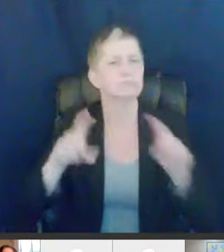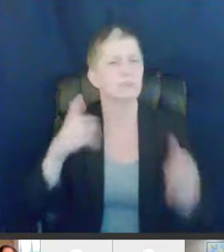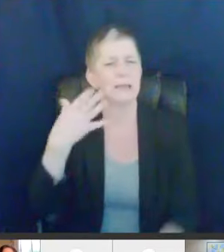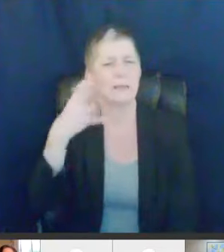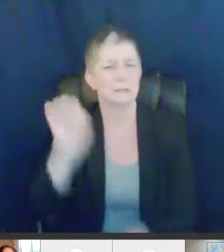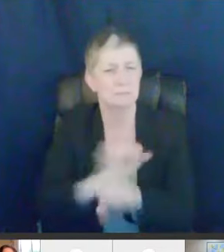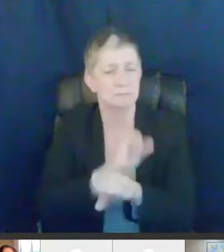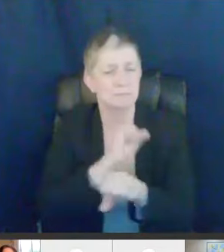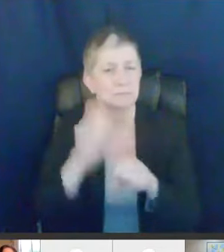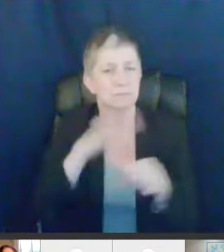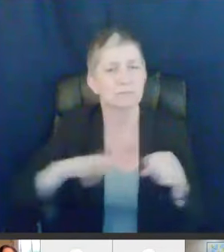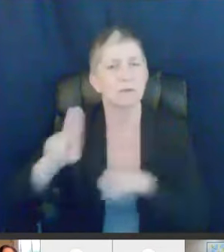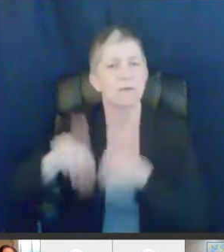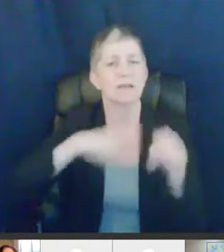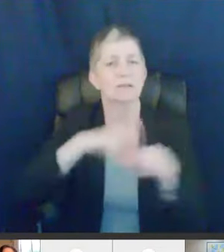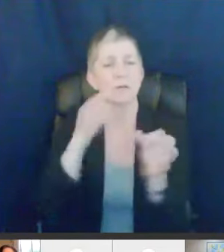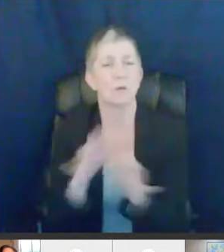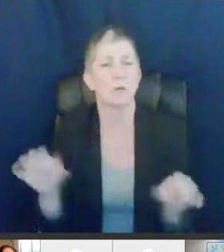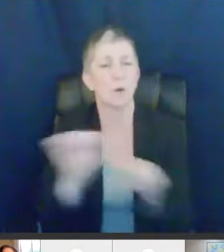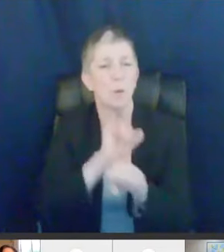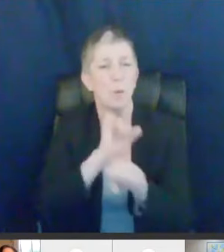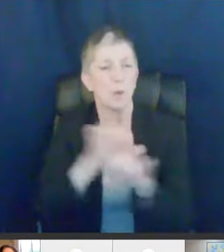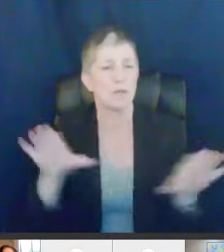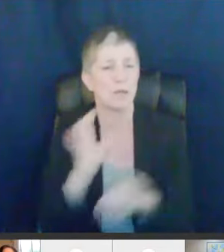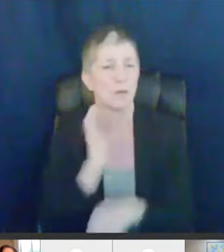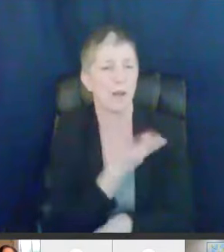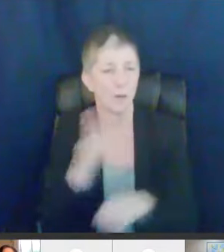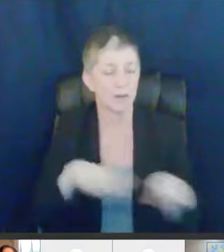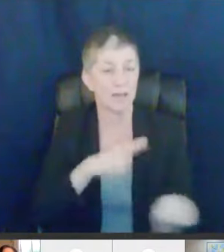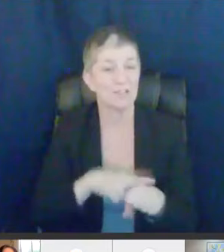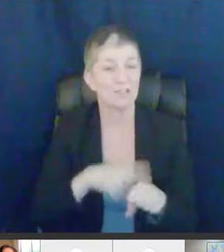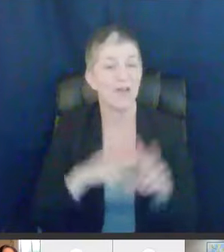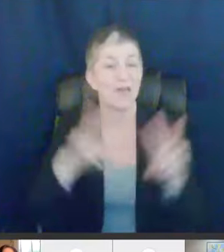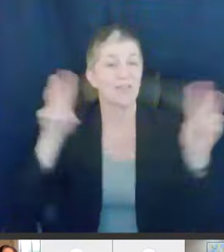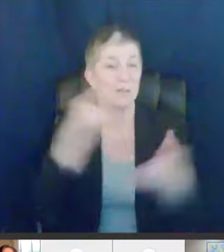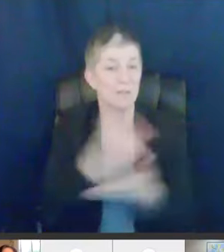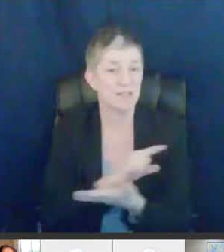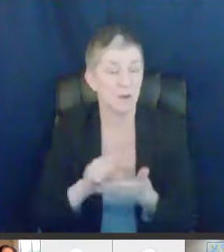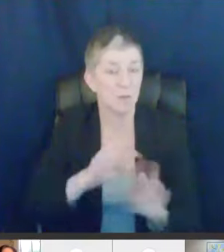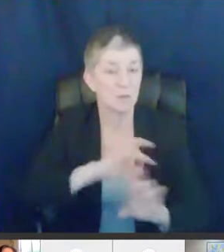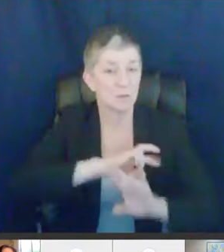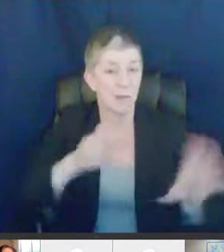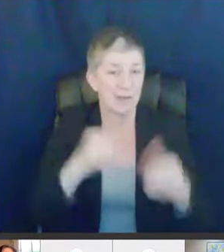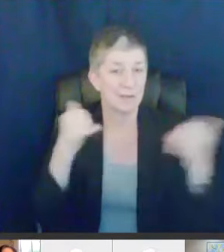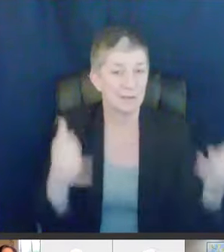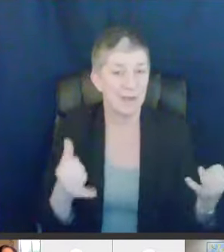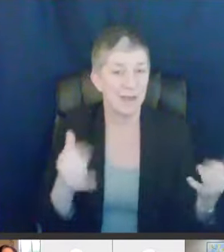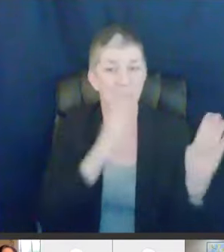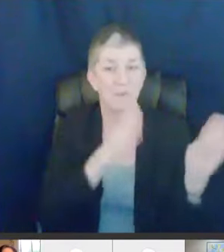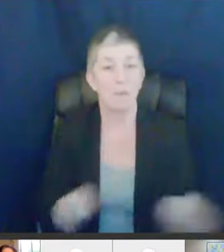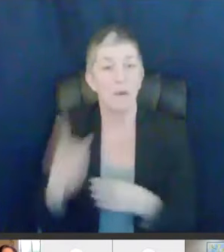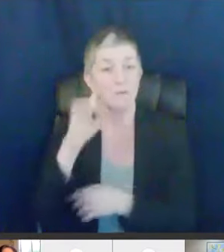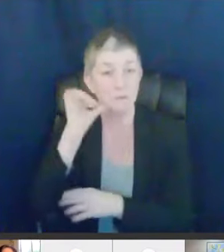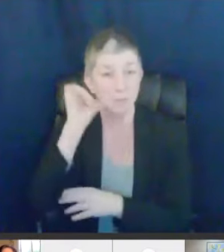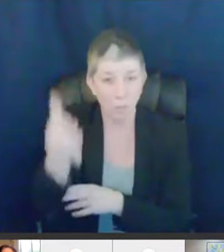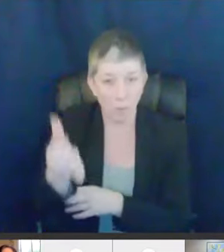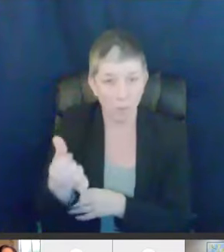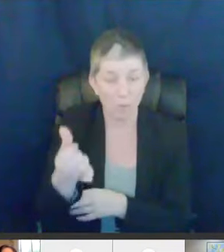that they do in our communities the theme for EMS week this year was ready today preparing for tomorrow and this is particularly meaningful as we